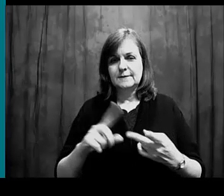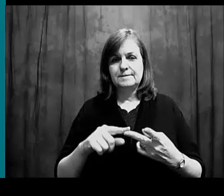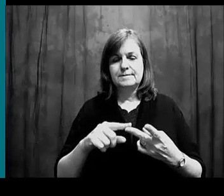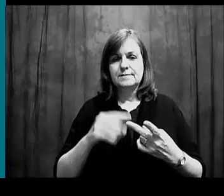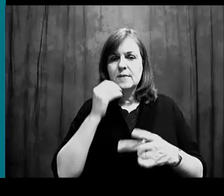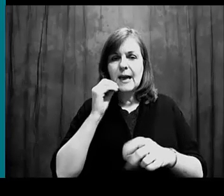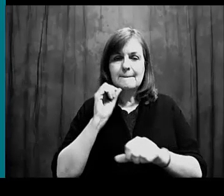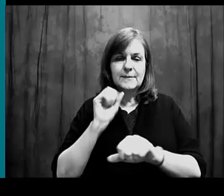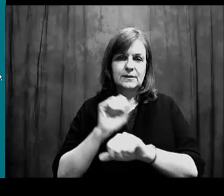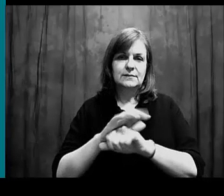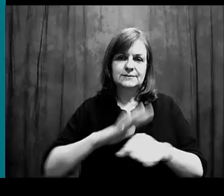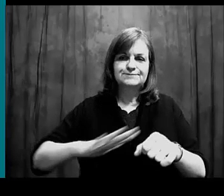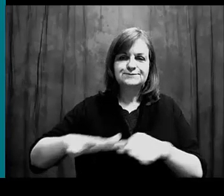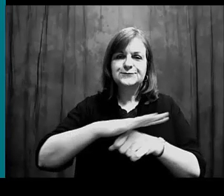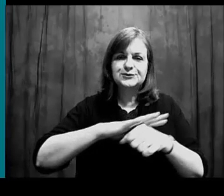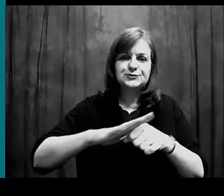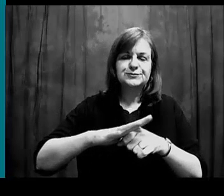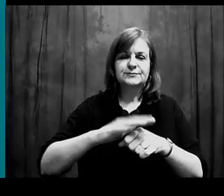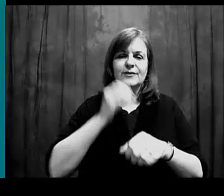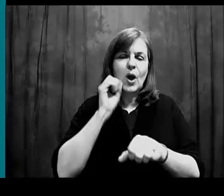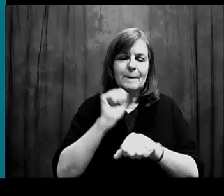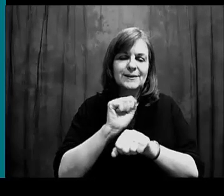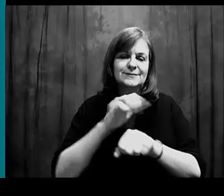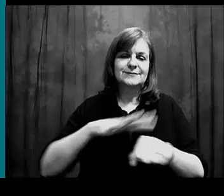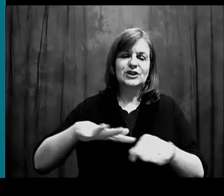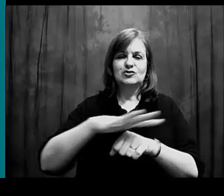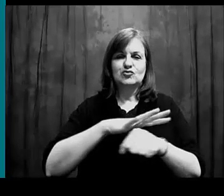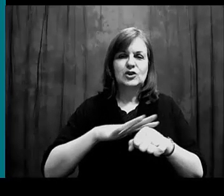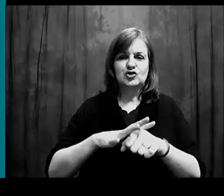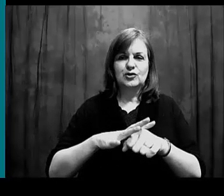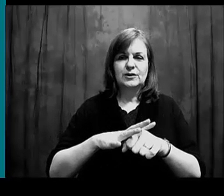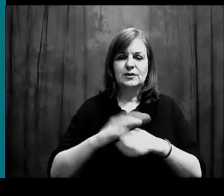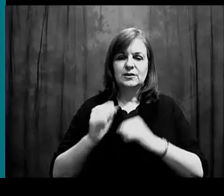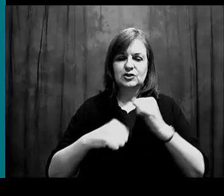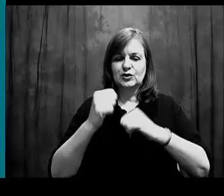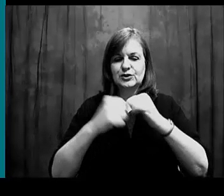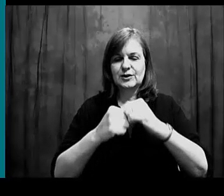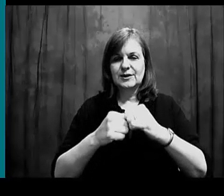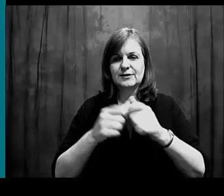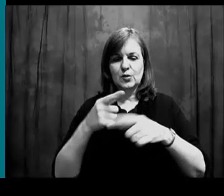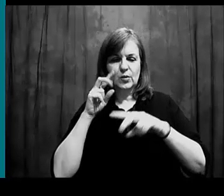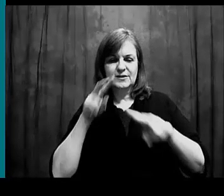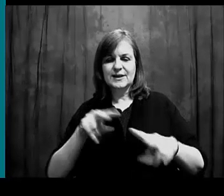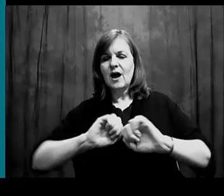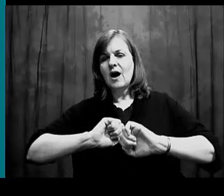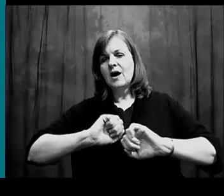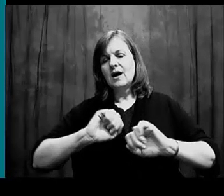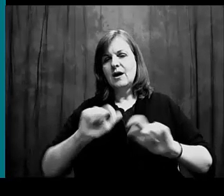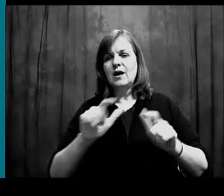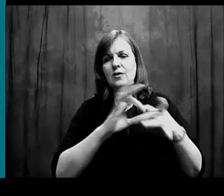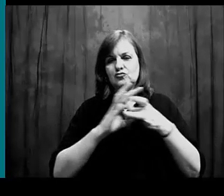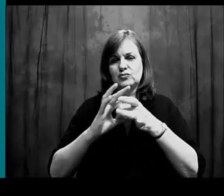habitat structure and so on -- so this is taking more of a full view of the relationships